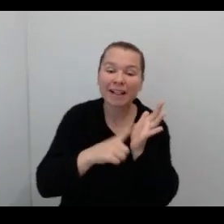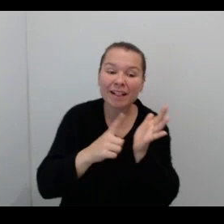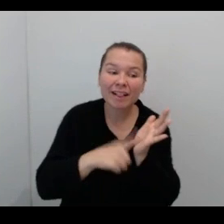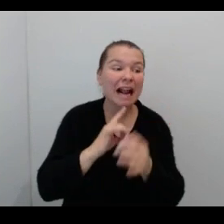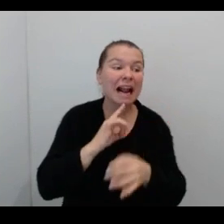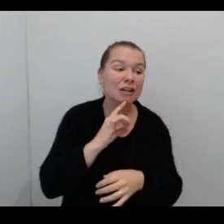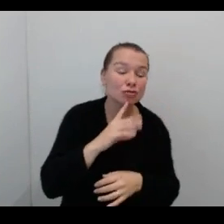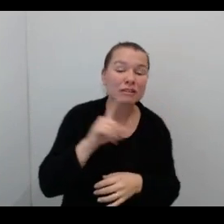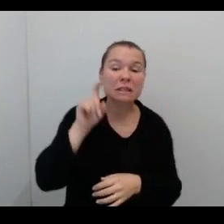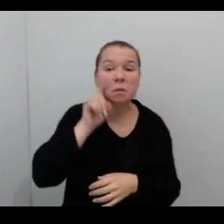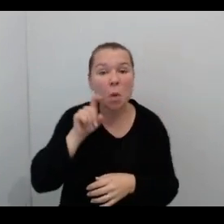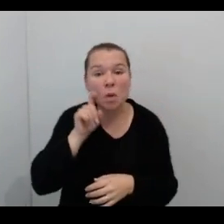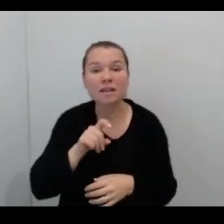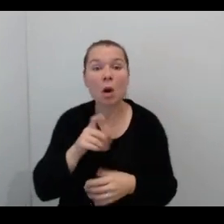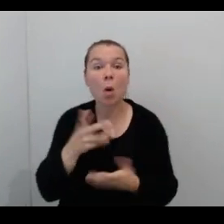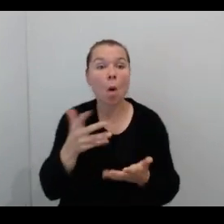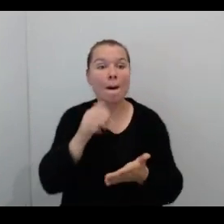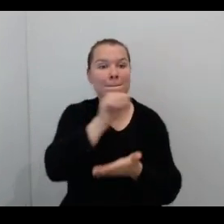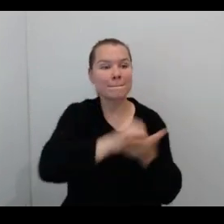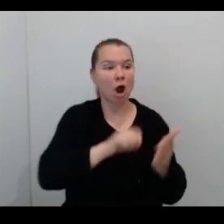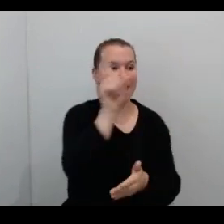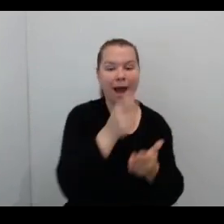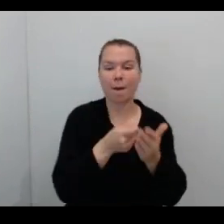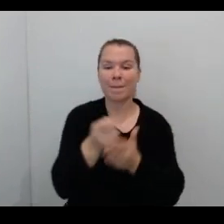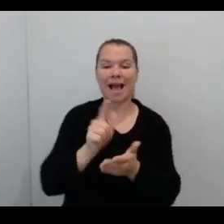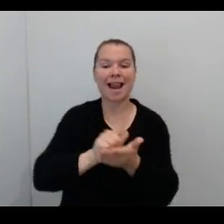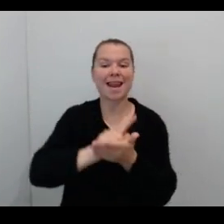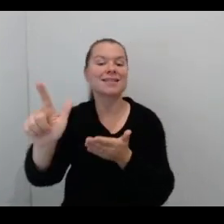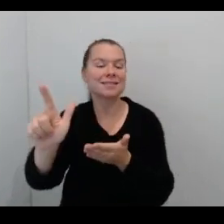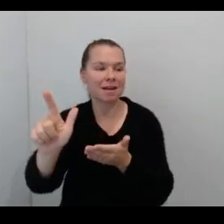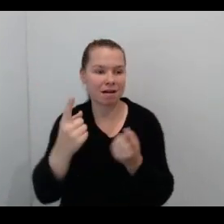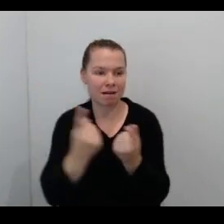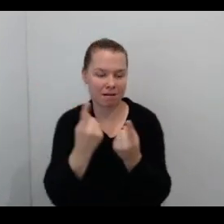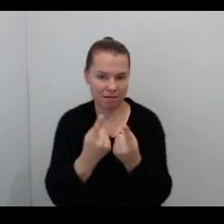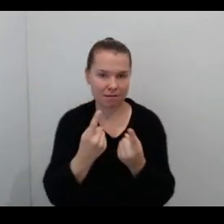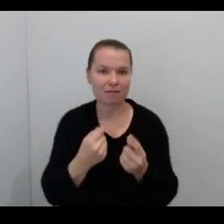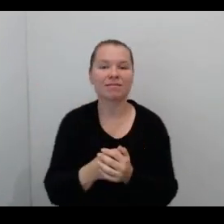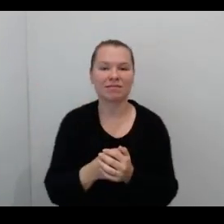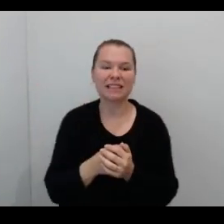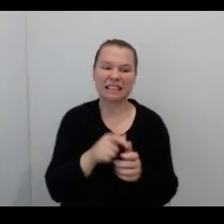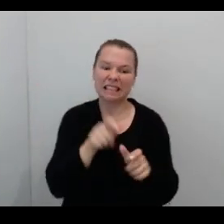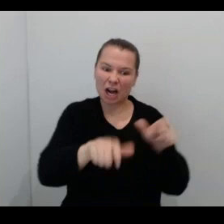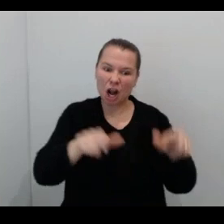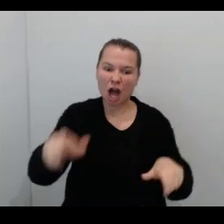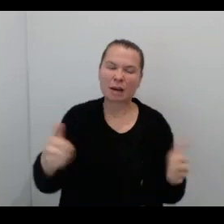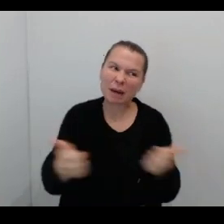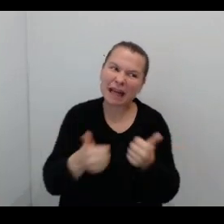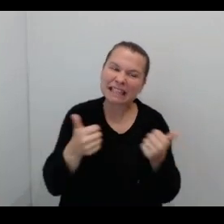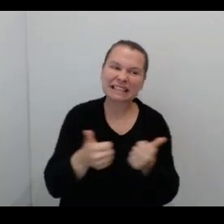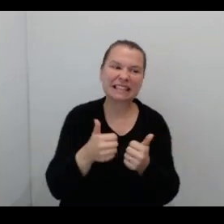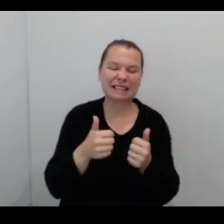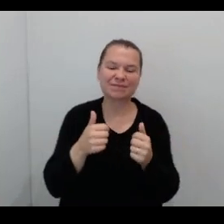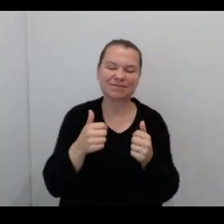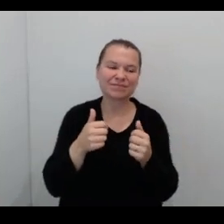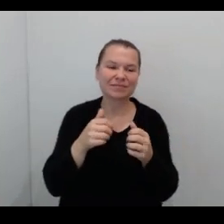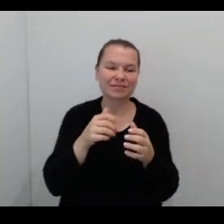Especially in circumstances where clients may have multiple buy now, pay later lenders that they're trying to negotiate.